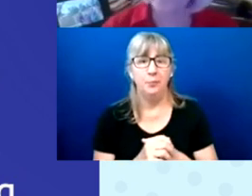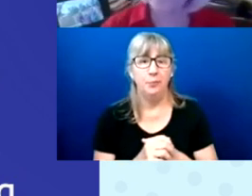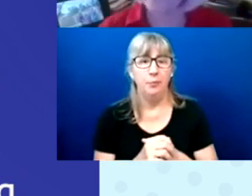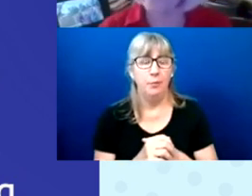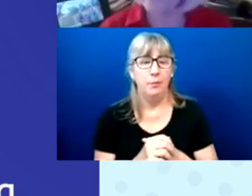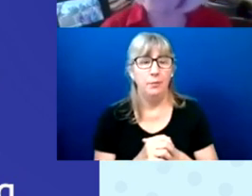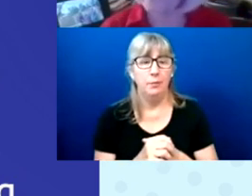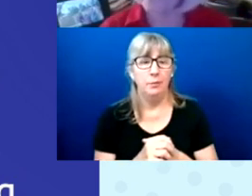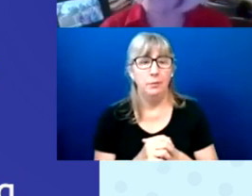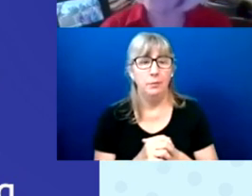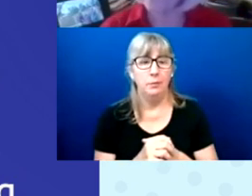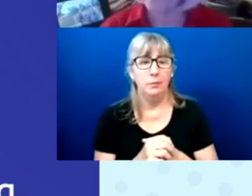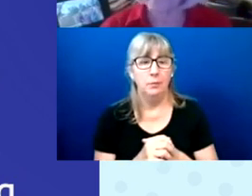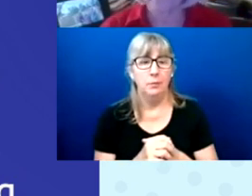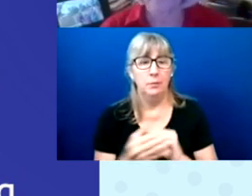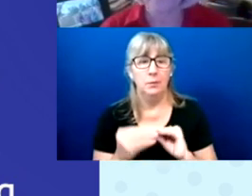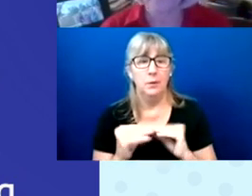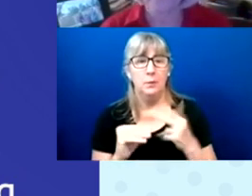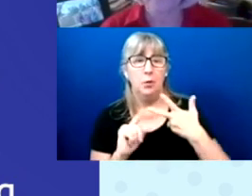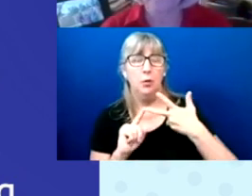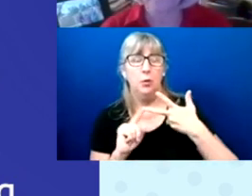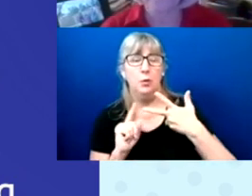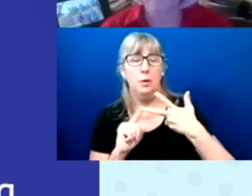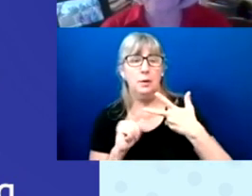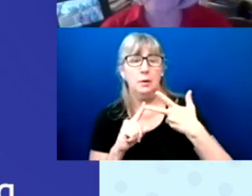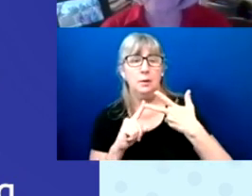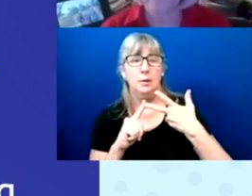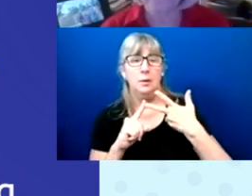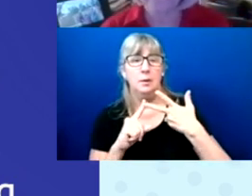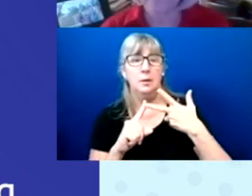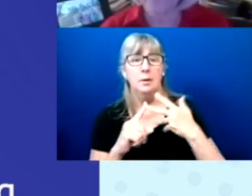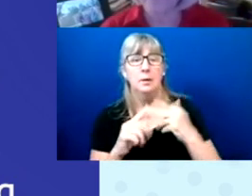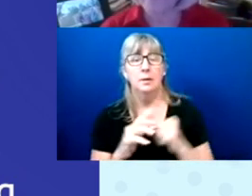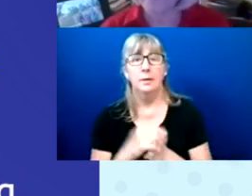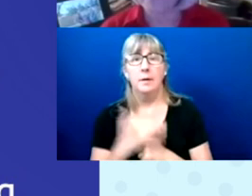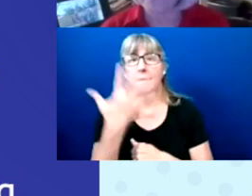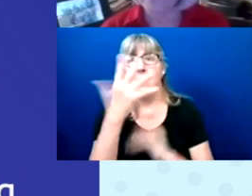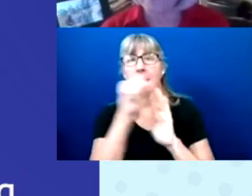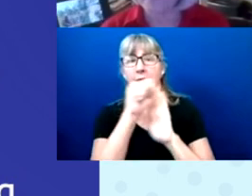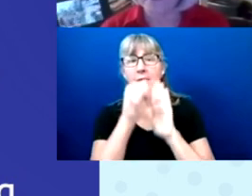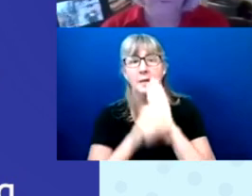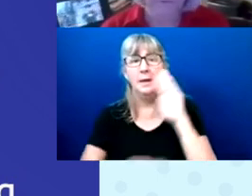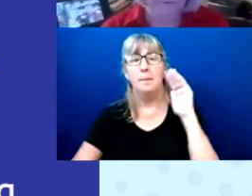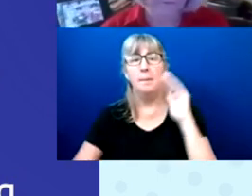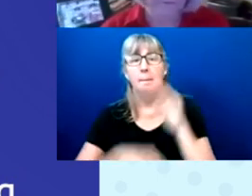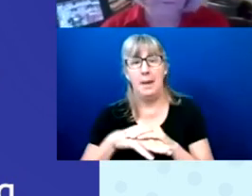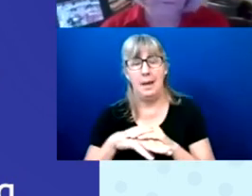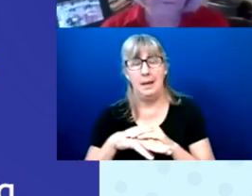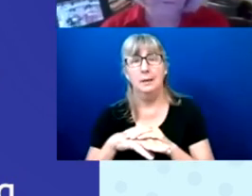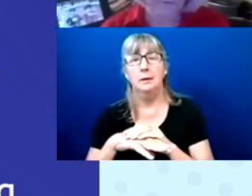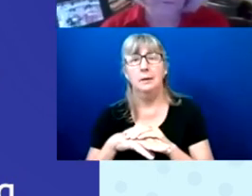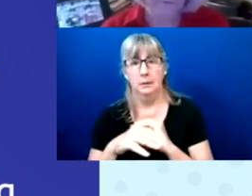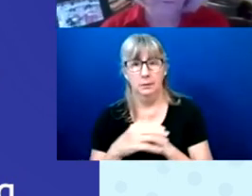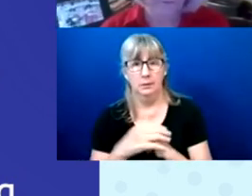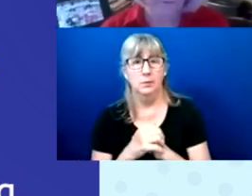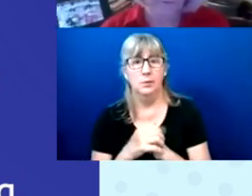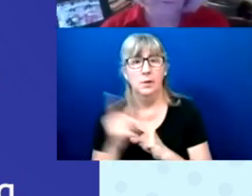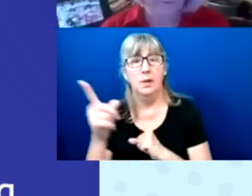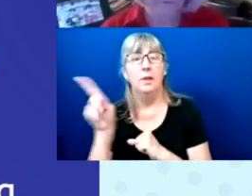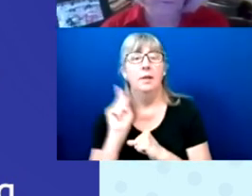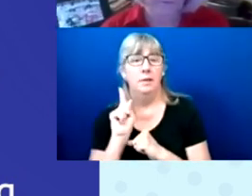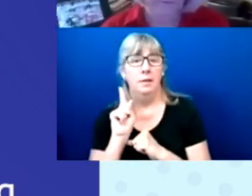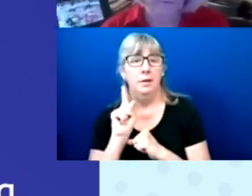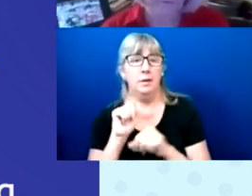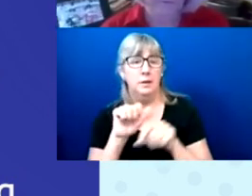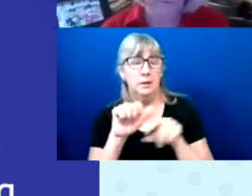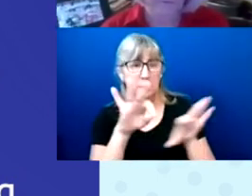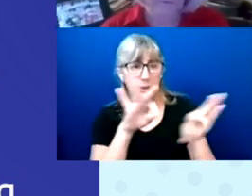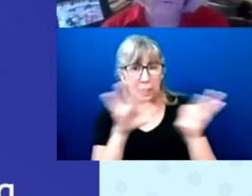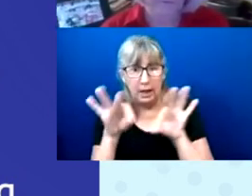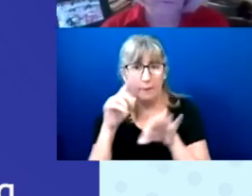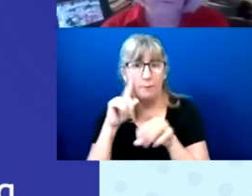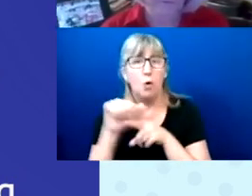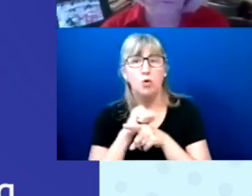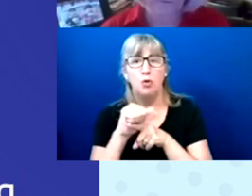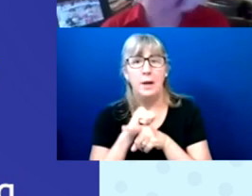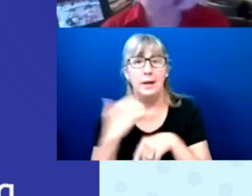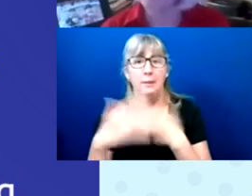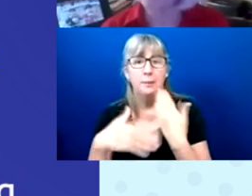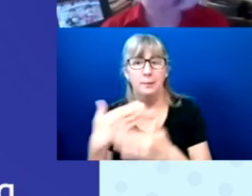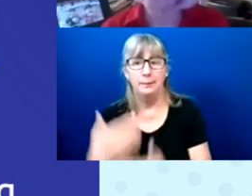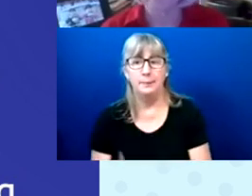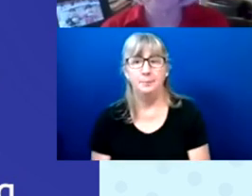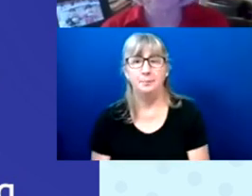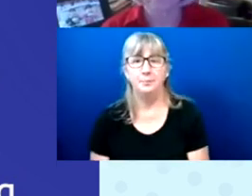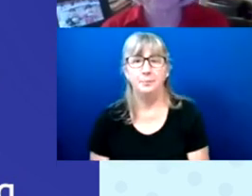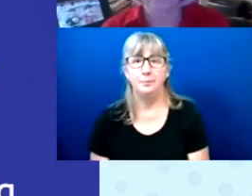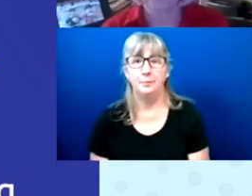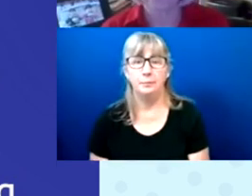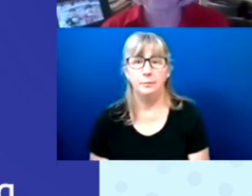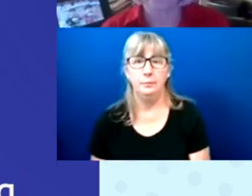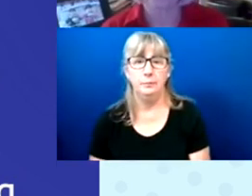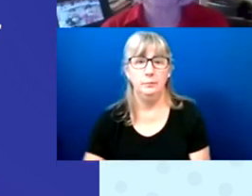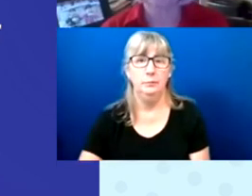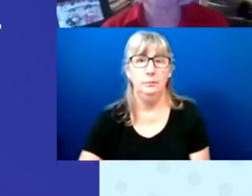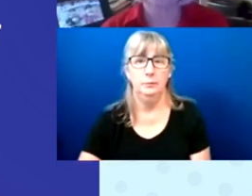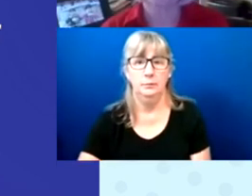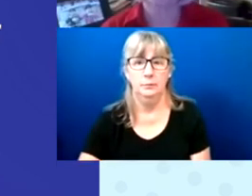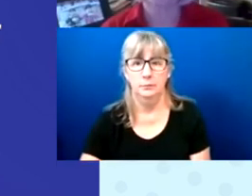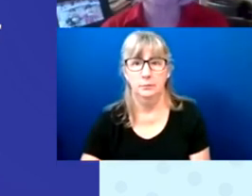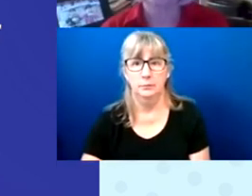Number 3 is maximum of 5 states are elected for training at any one time.